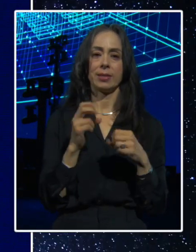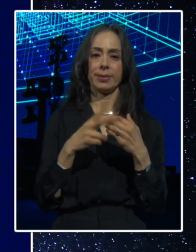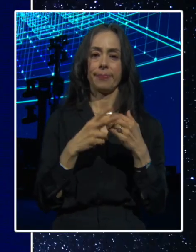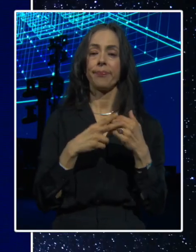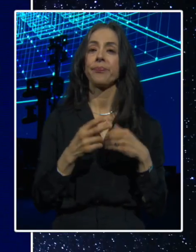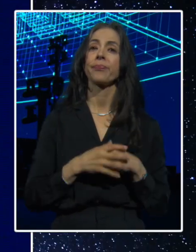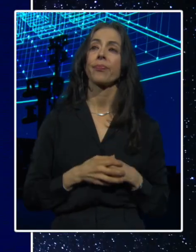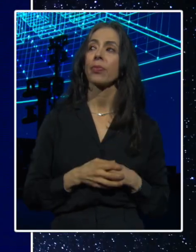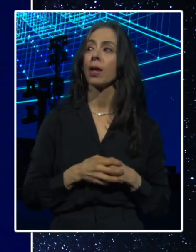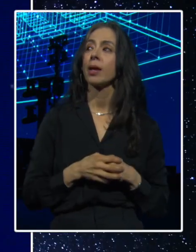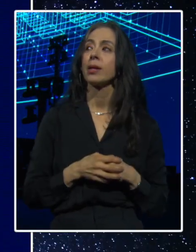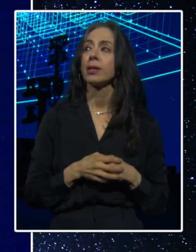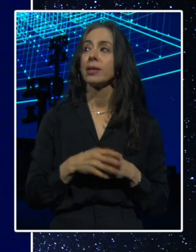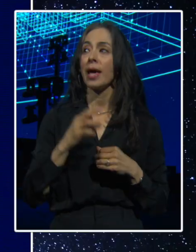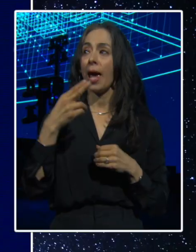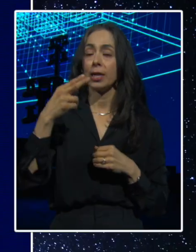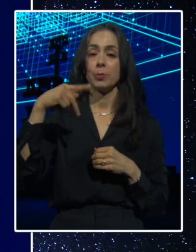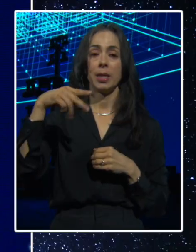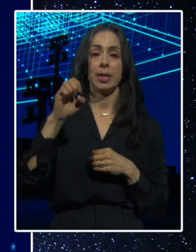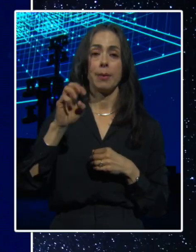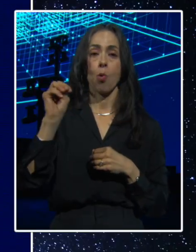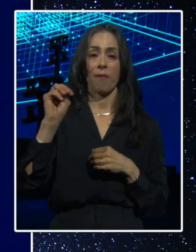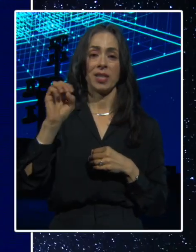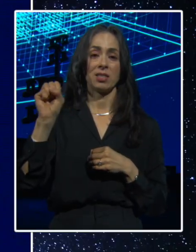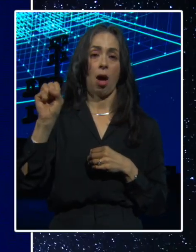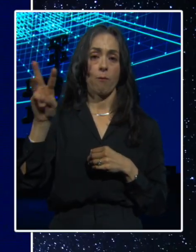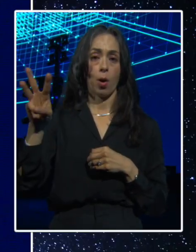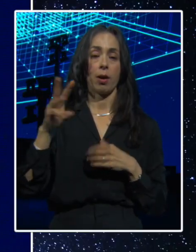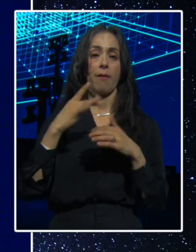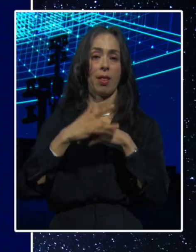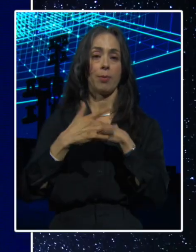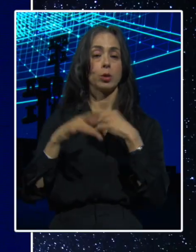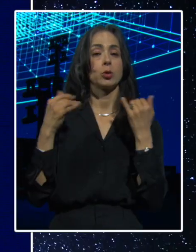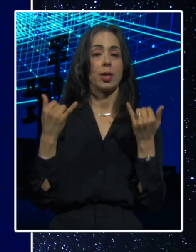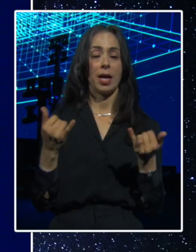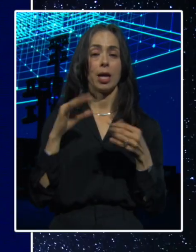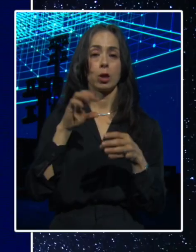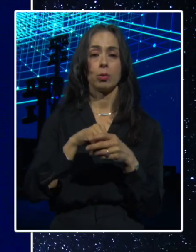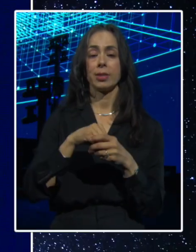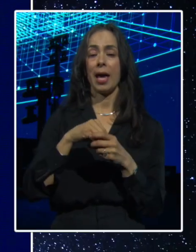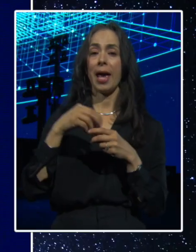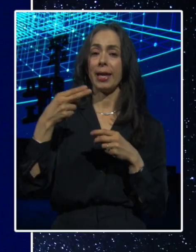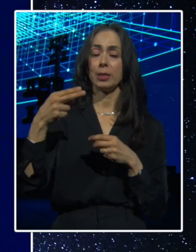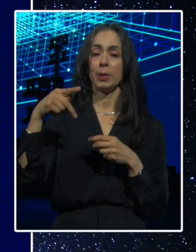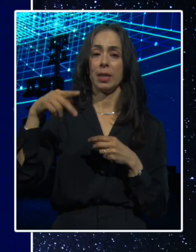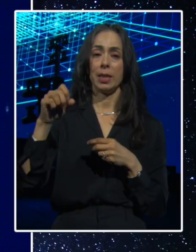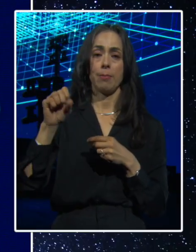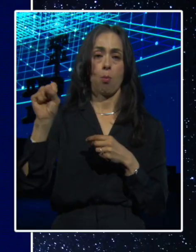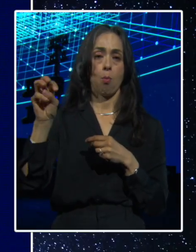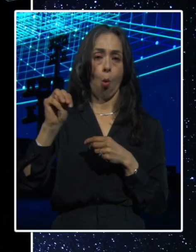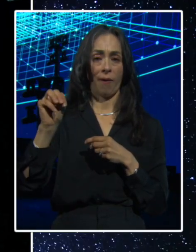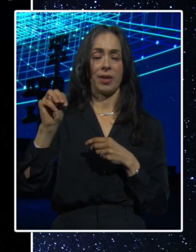The HPE Morpheus software portfolio is available today and includes HPE Morpheus VM Essentials,